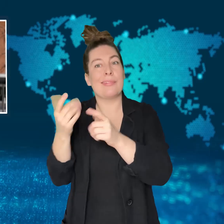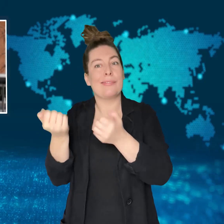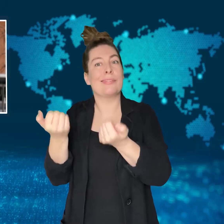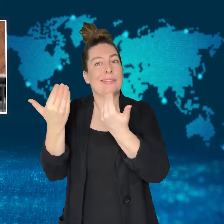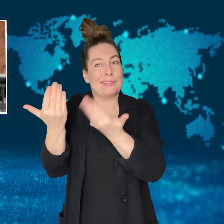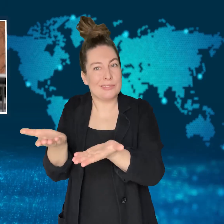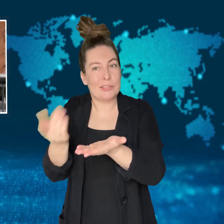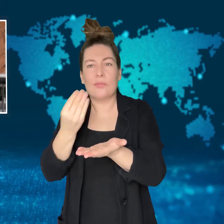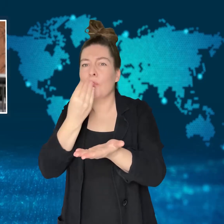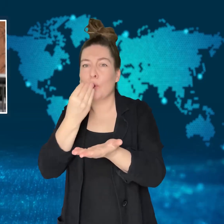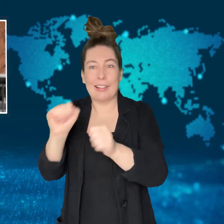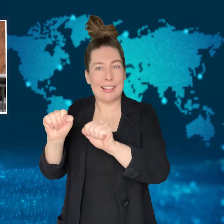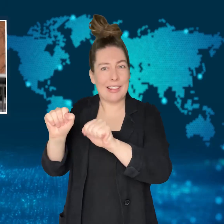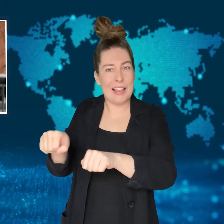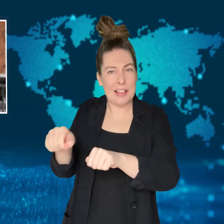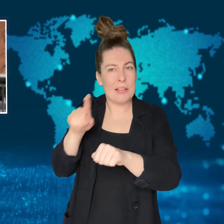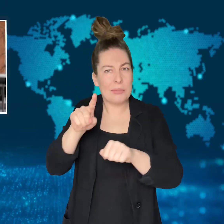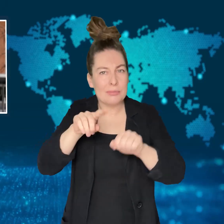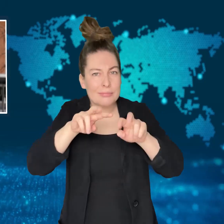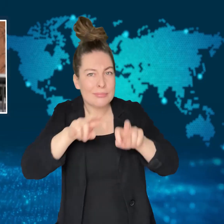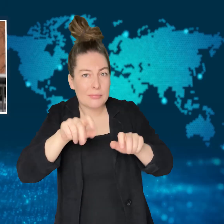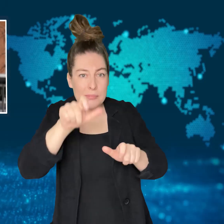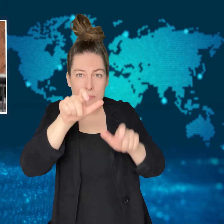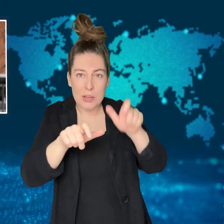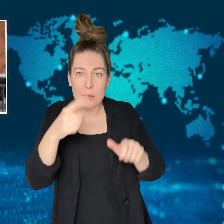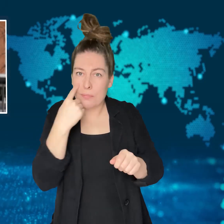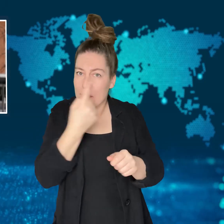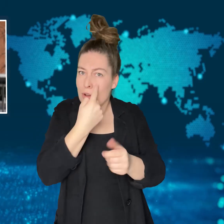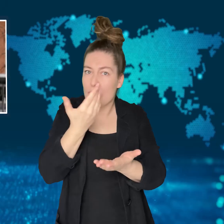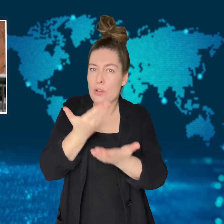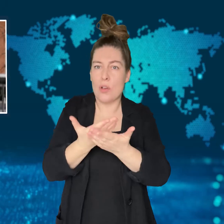that had been exposed to high levels.